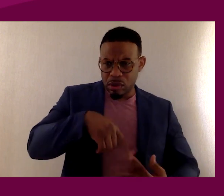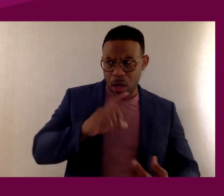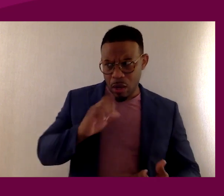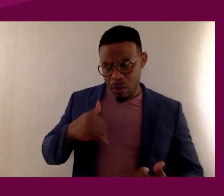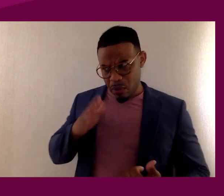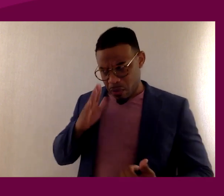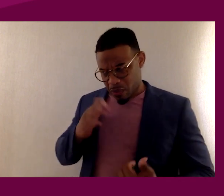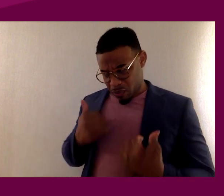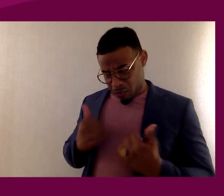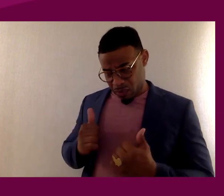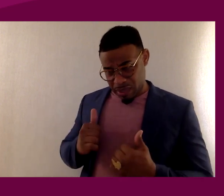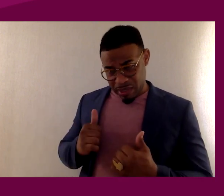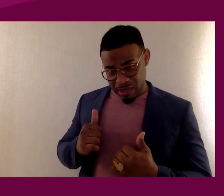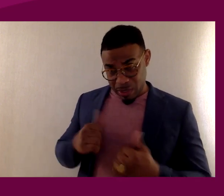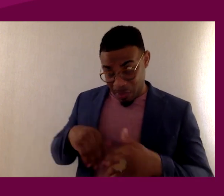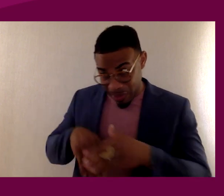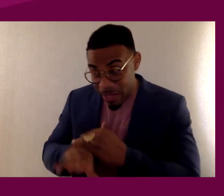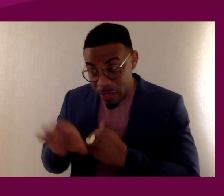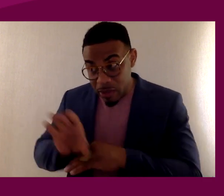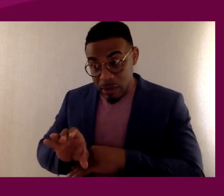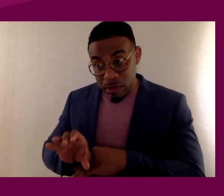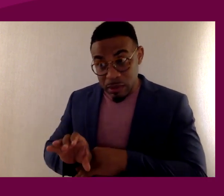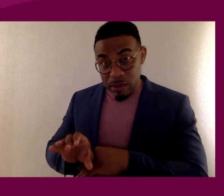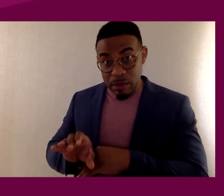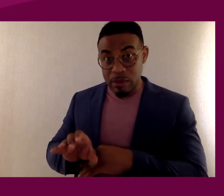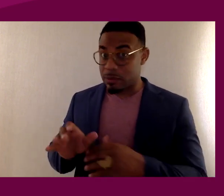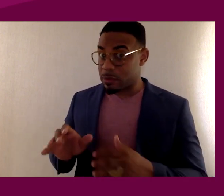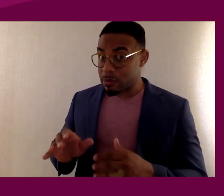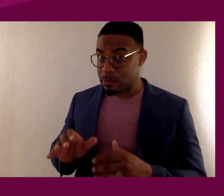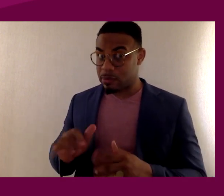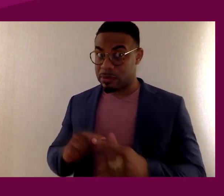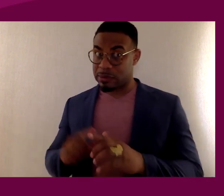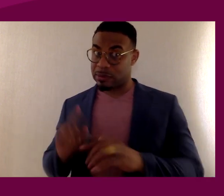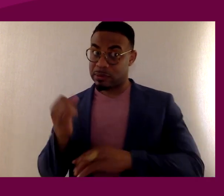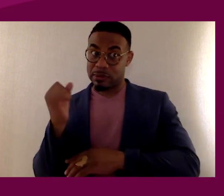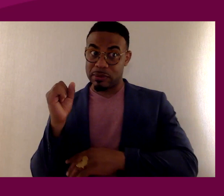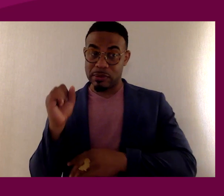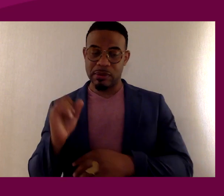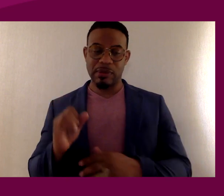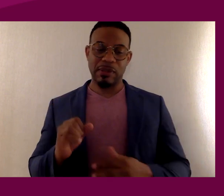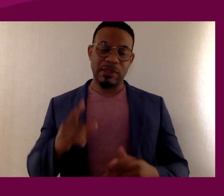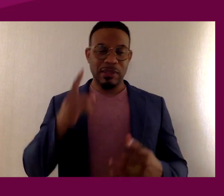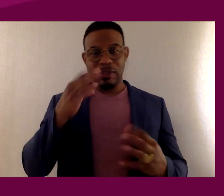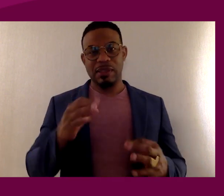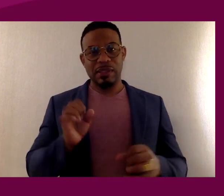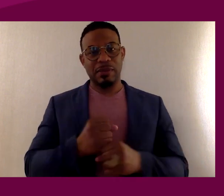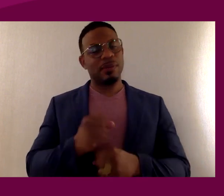We talked internally about, are we going to try and go into the church as demonstrators?